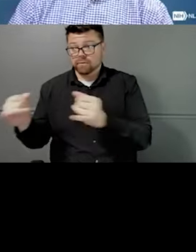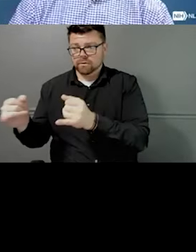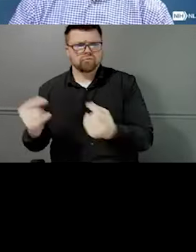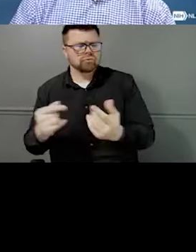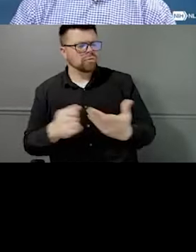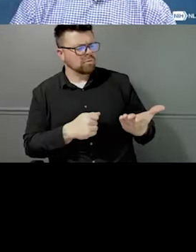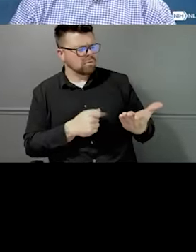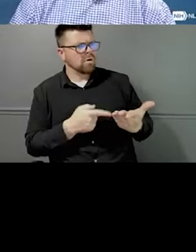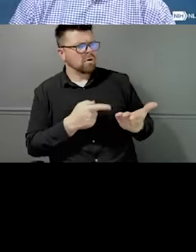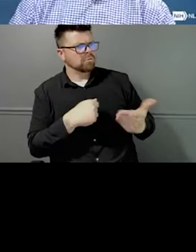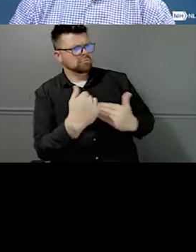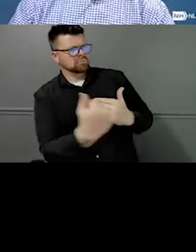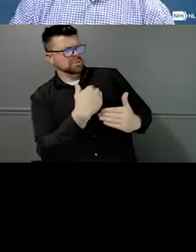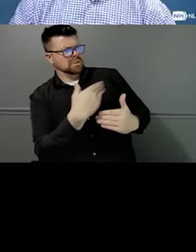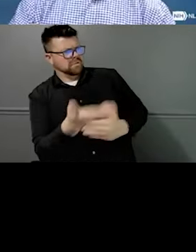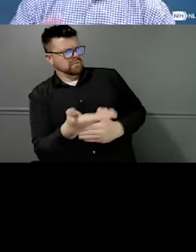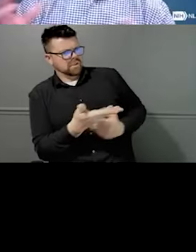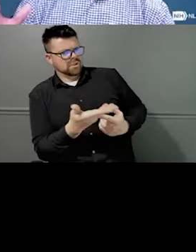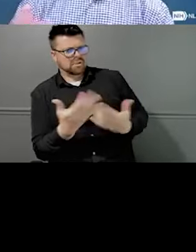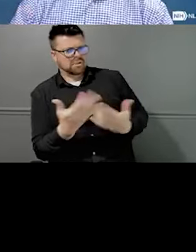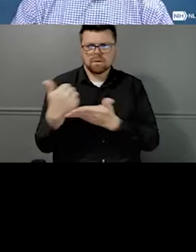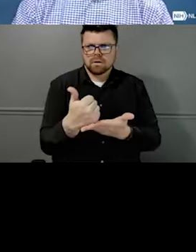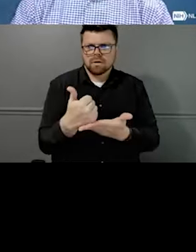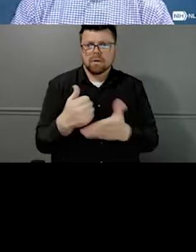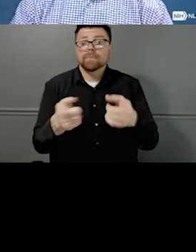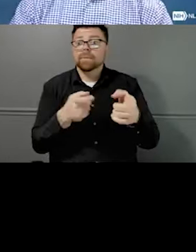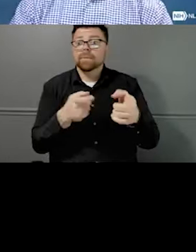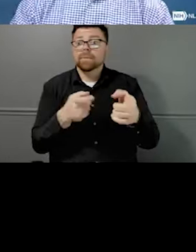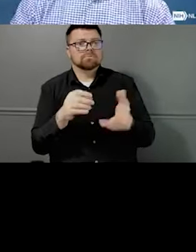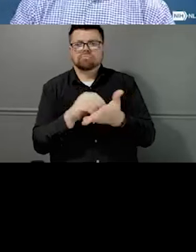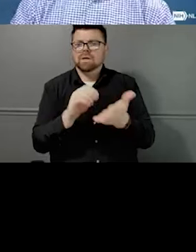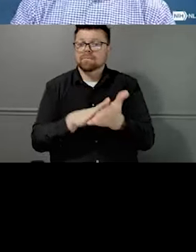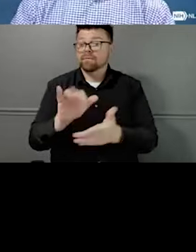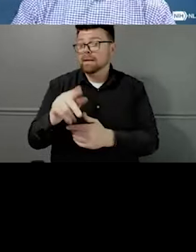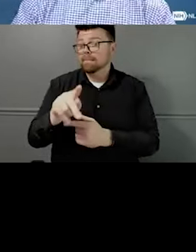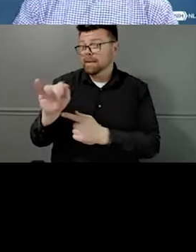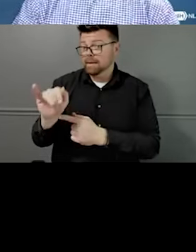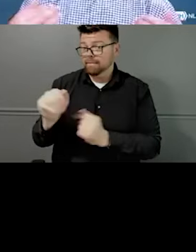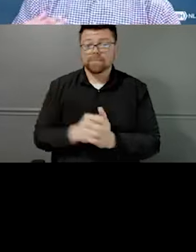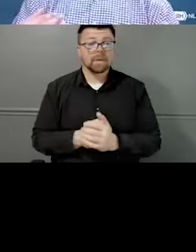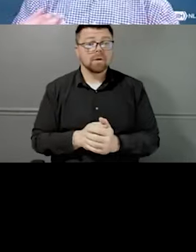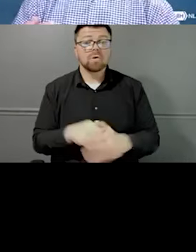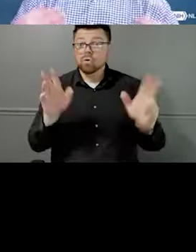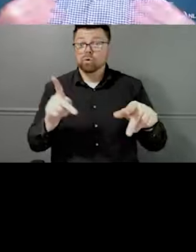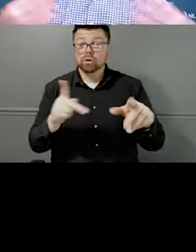manage the documents for that PI. The person that receives that e mail will come to